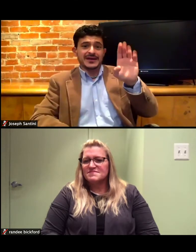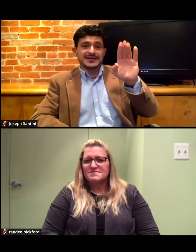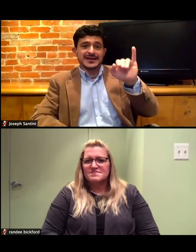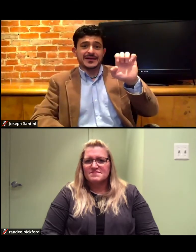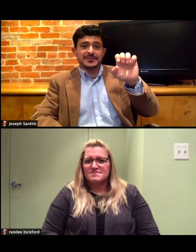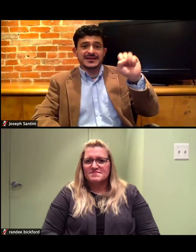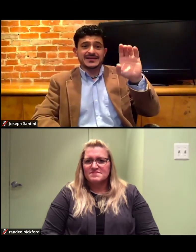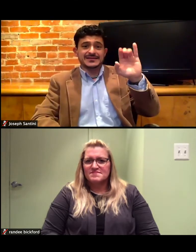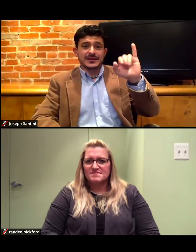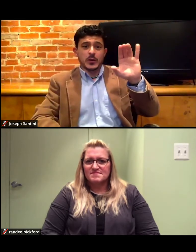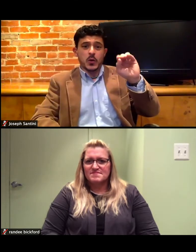One thing that I see is from